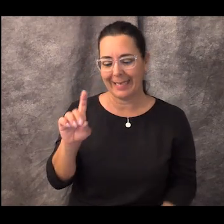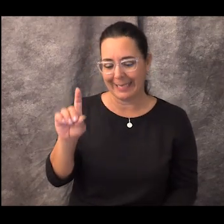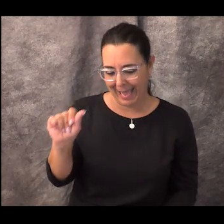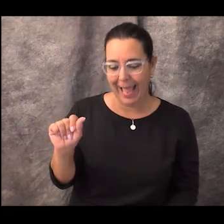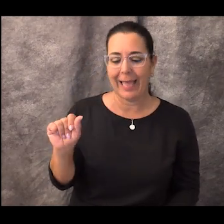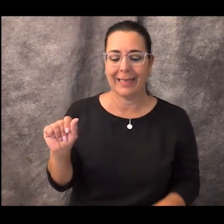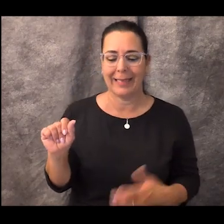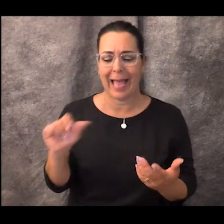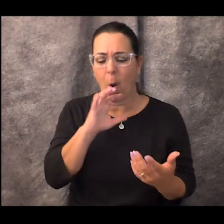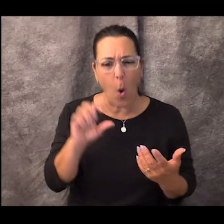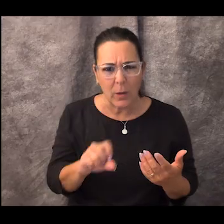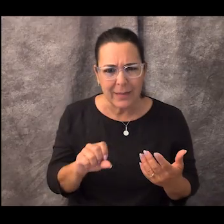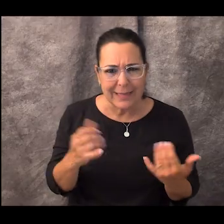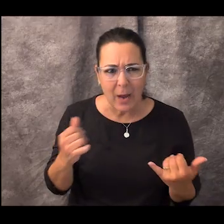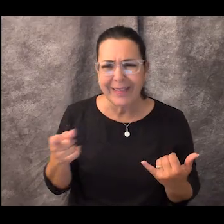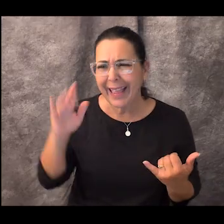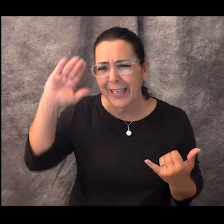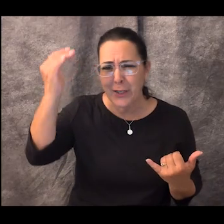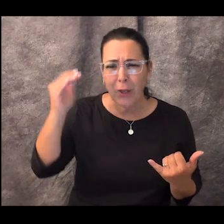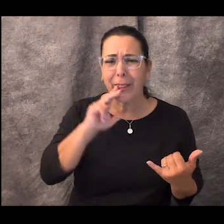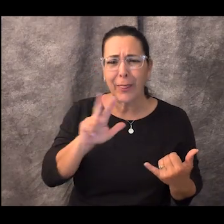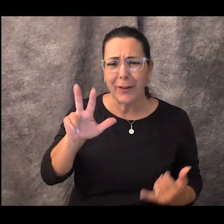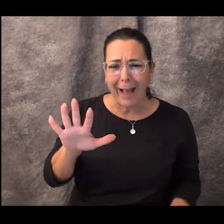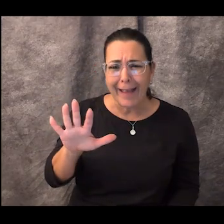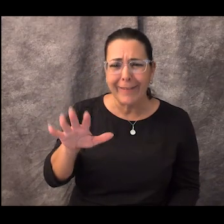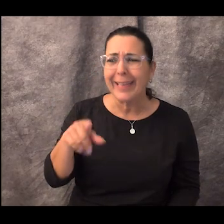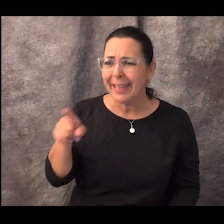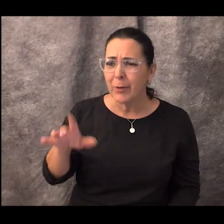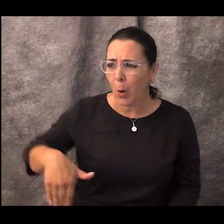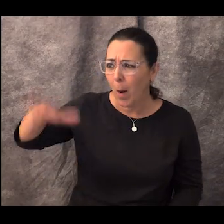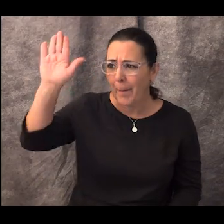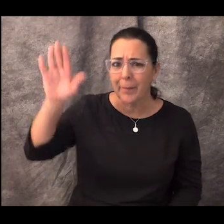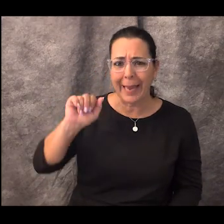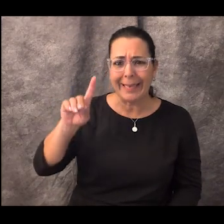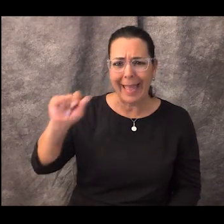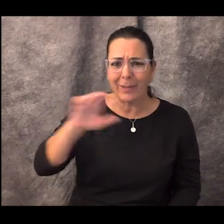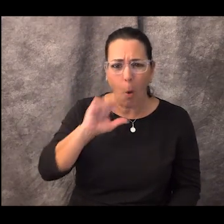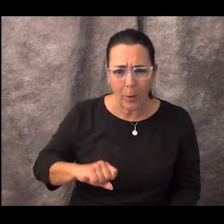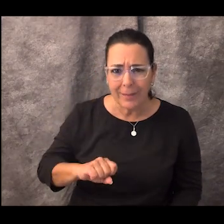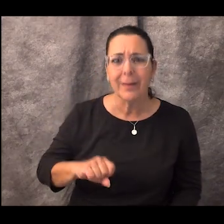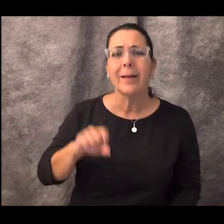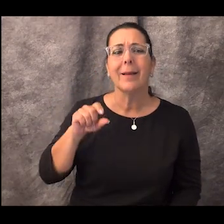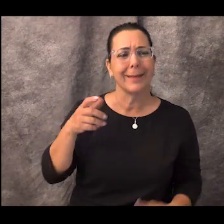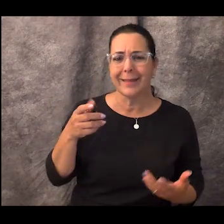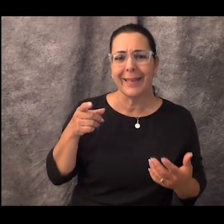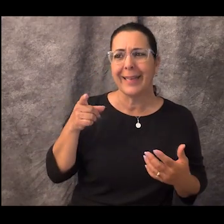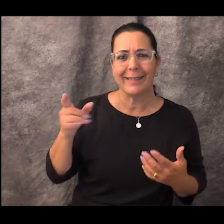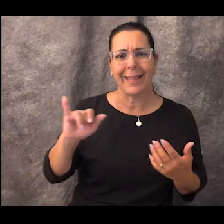How old is the ADA now? Like, (Eric) 35. Right (Michelle) Fully grown. Okay. The ADA has like a mortgage and a 401K at this point.